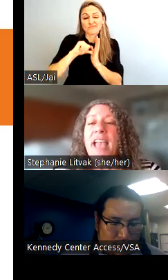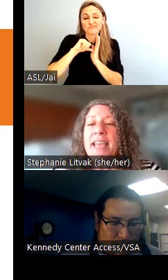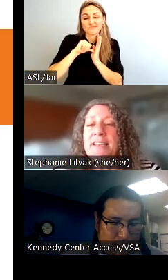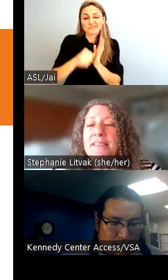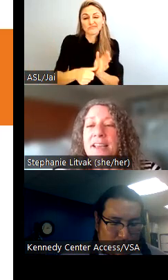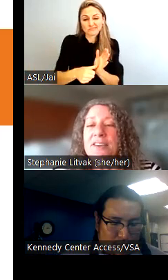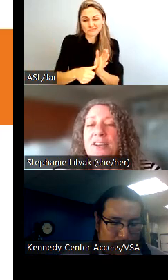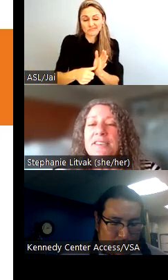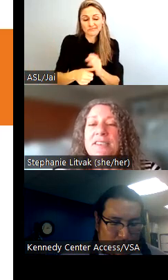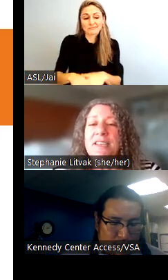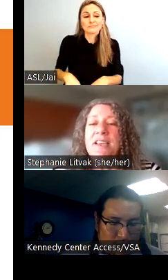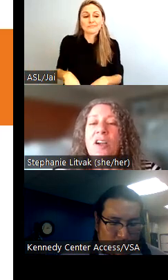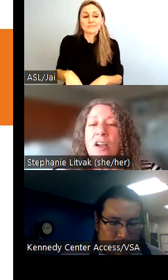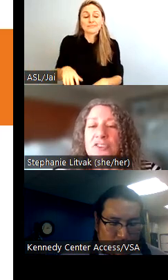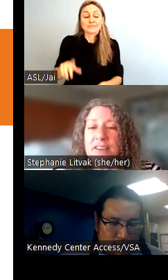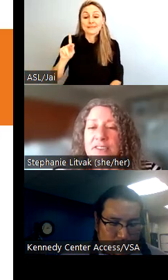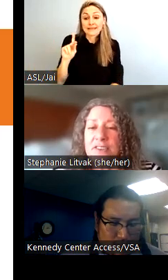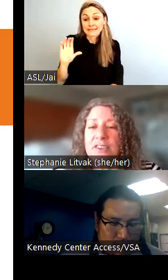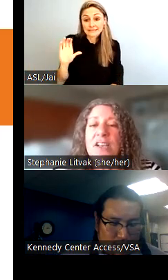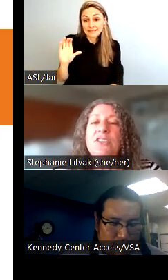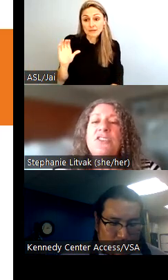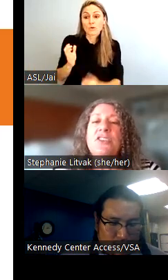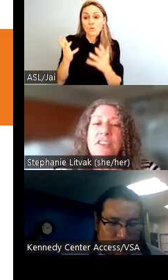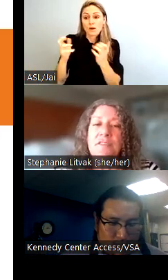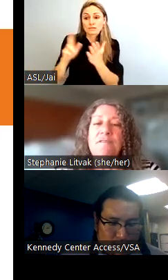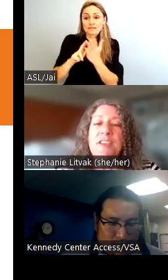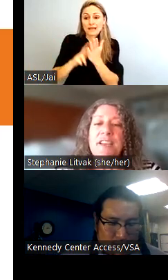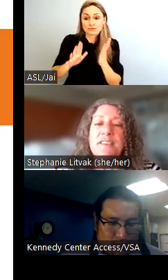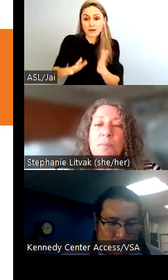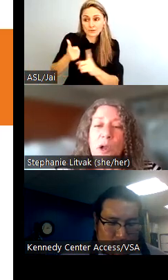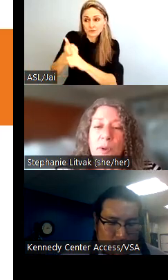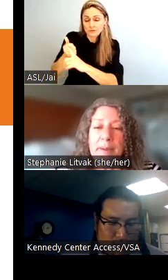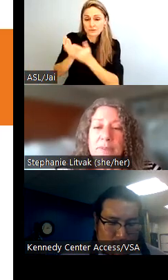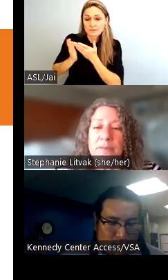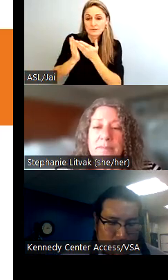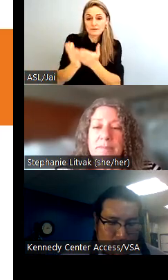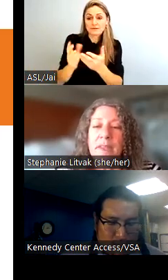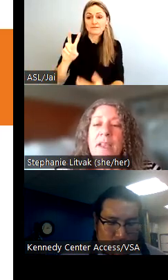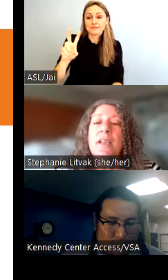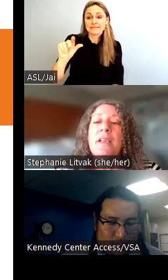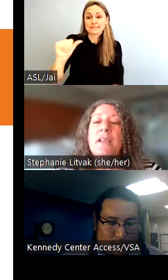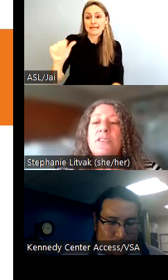The Kennedy Center is seeking contractors to deliver VSA Programs.